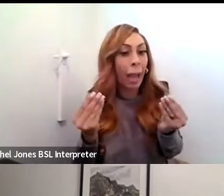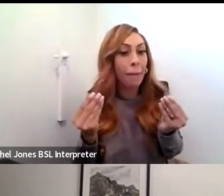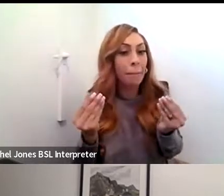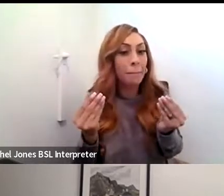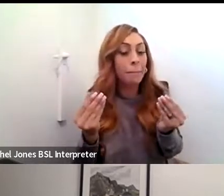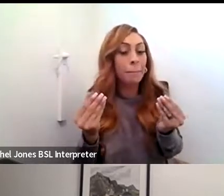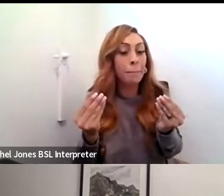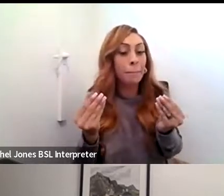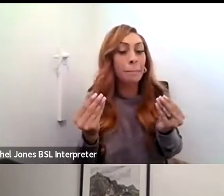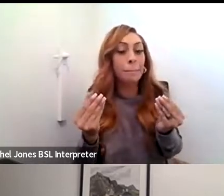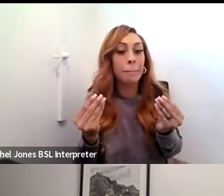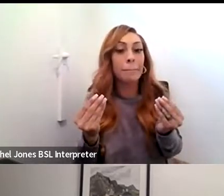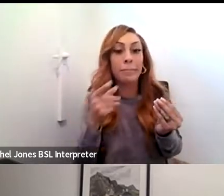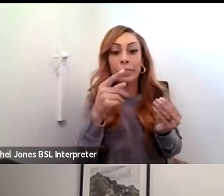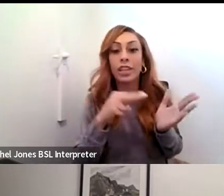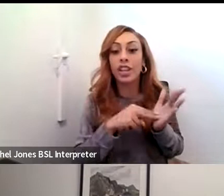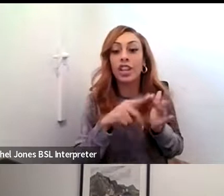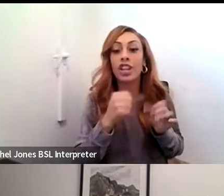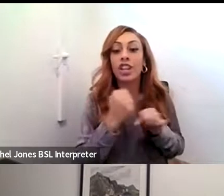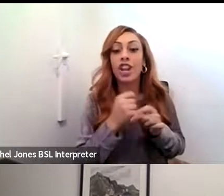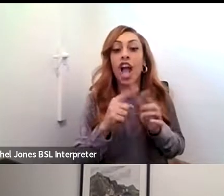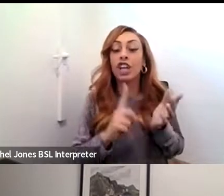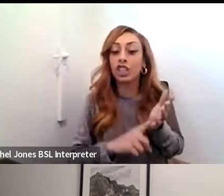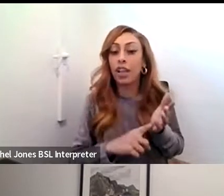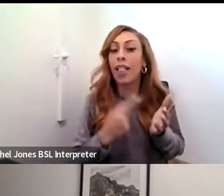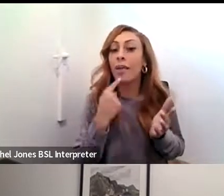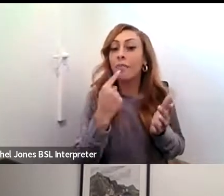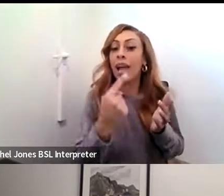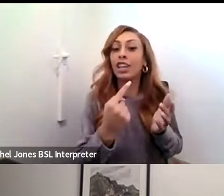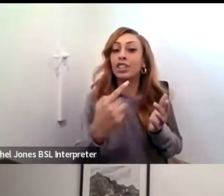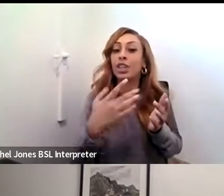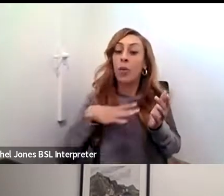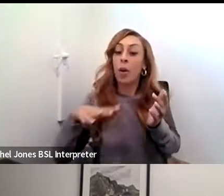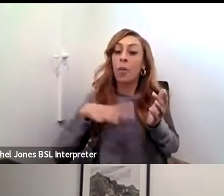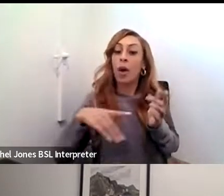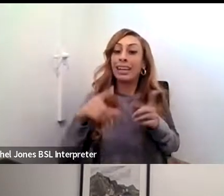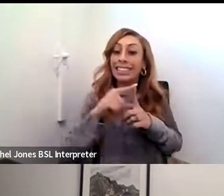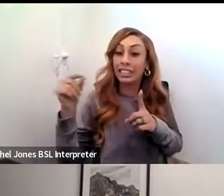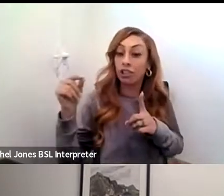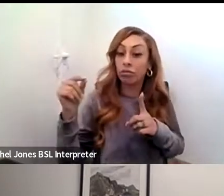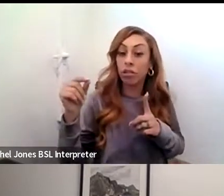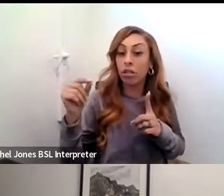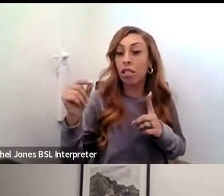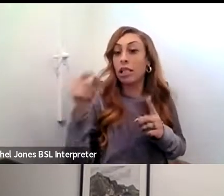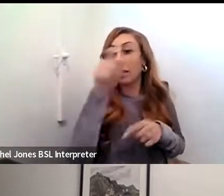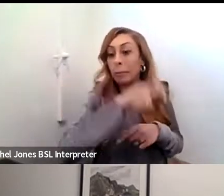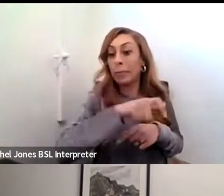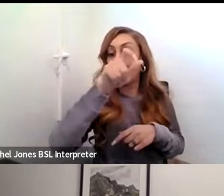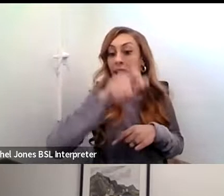And equally Nigel, I know you talked about wanting to do things with digital and the people that were advising you from the tech side saying: